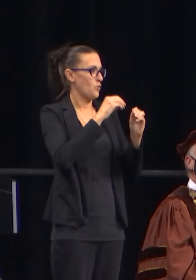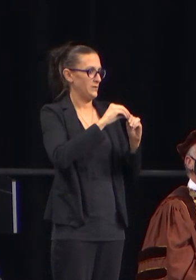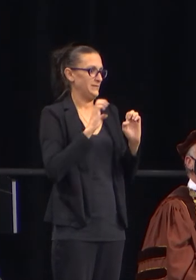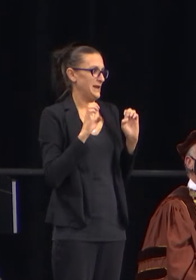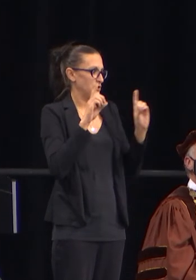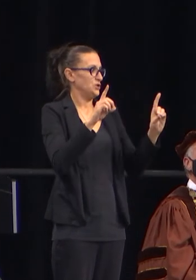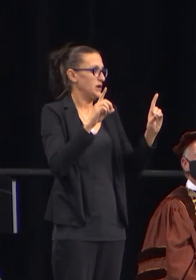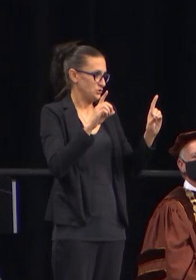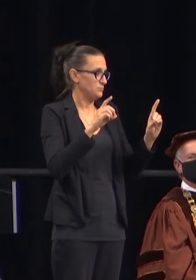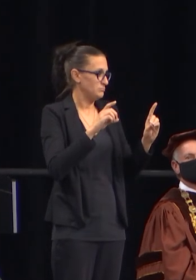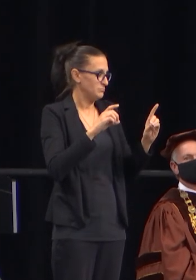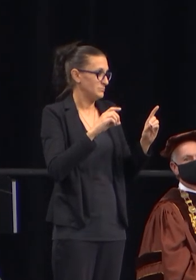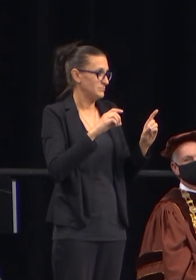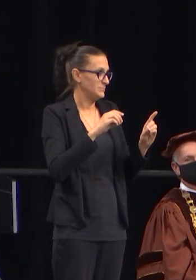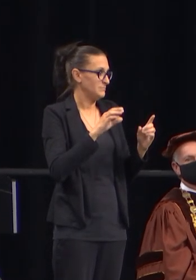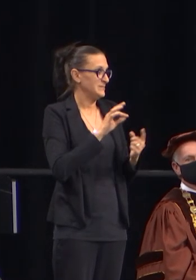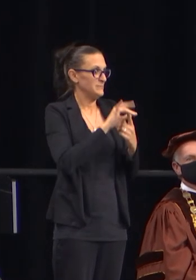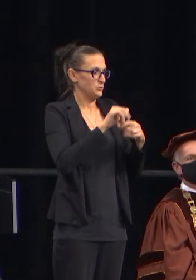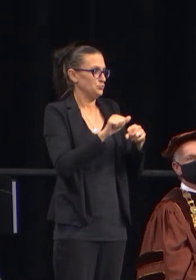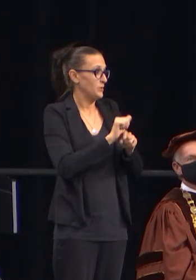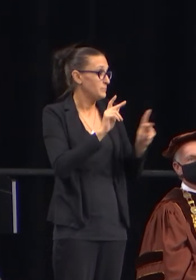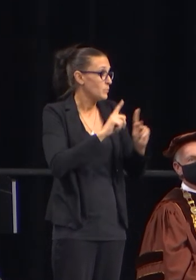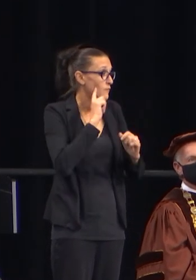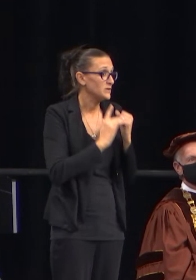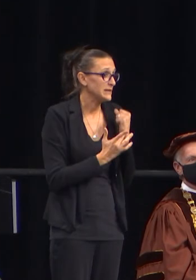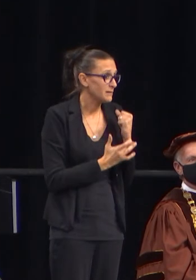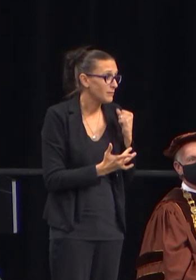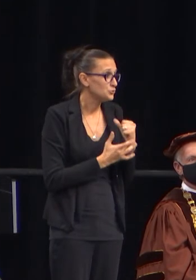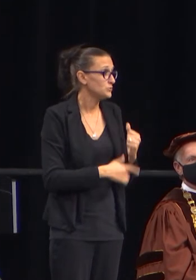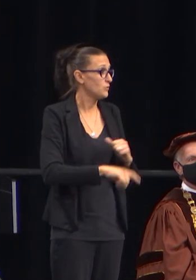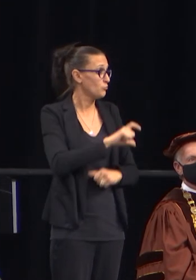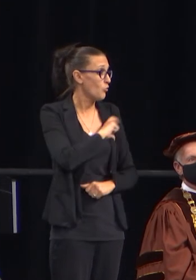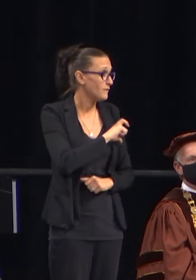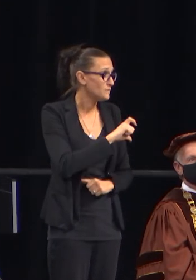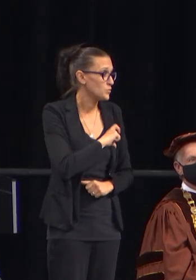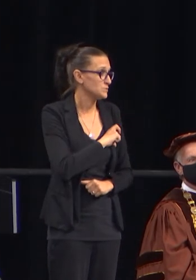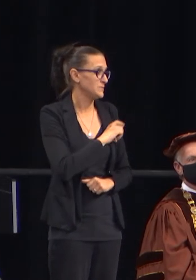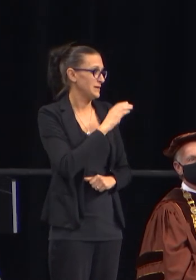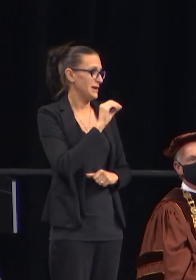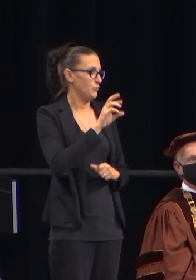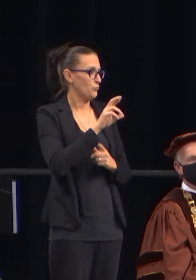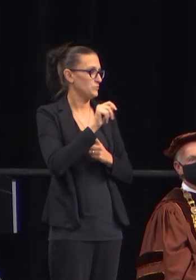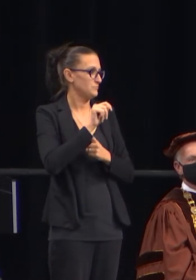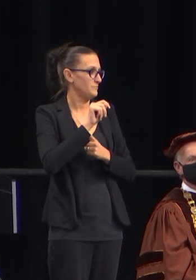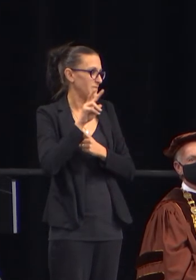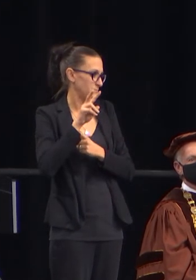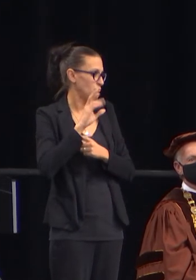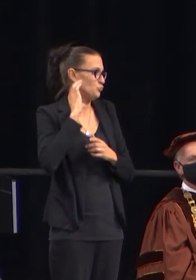particularly in training people for technology, law enforcement, and radio and television careers.